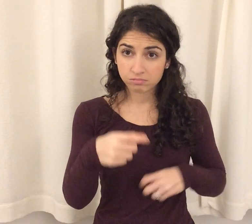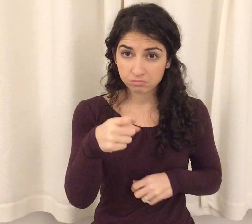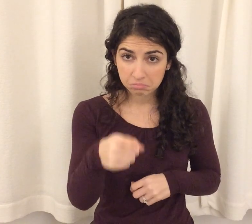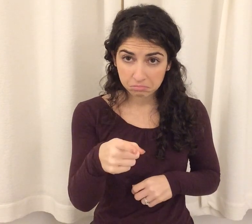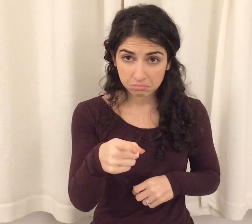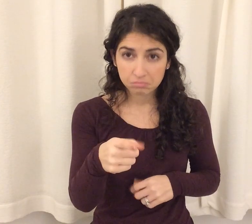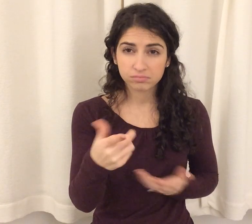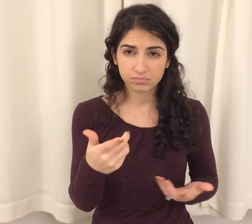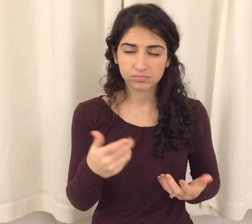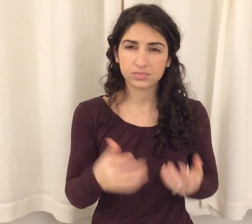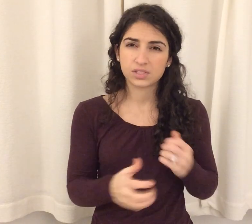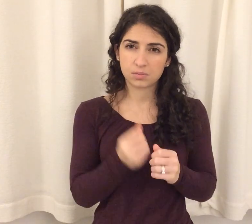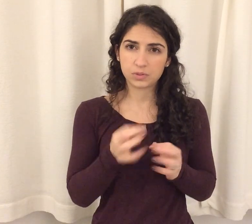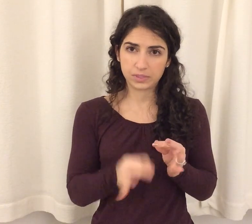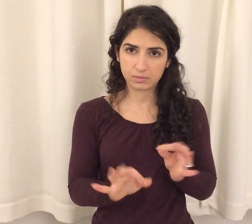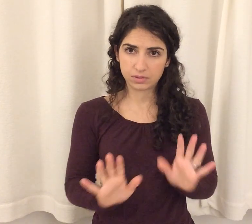HEART PROBLEMS.